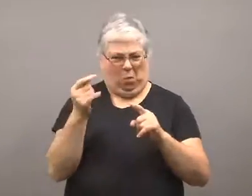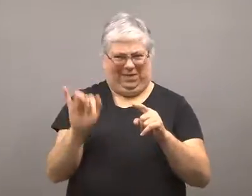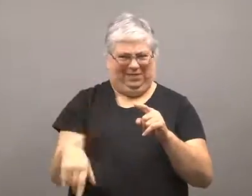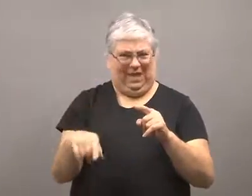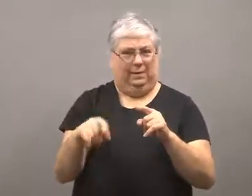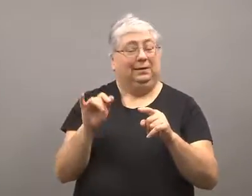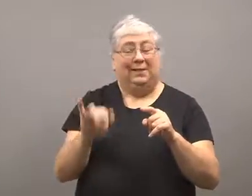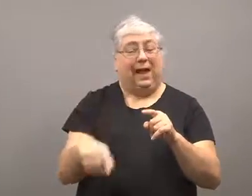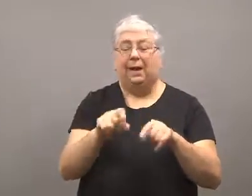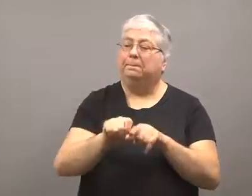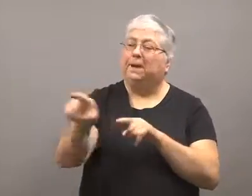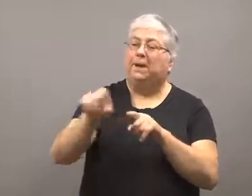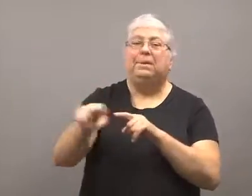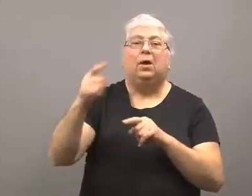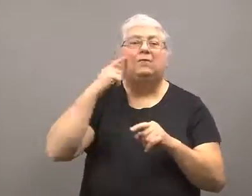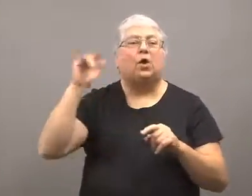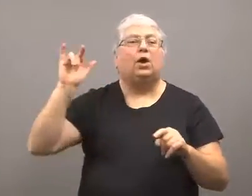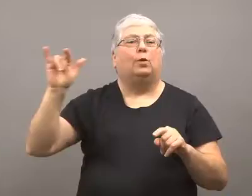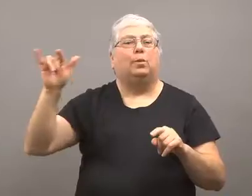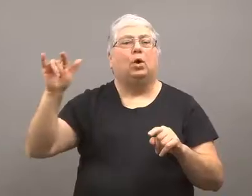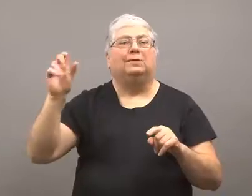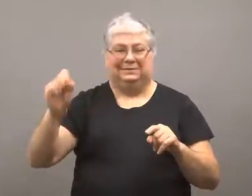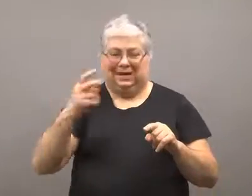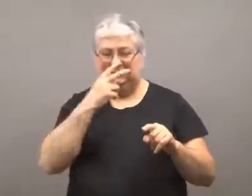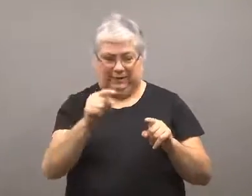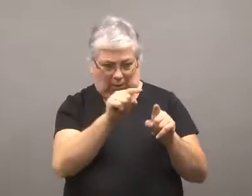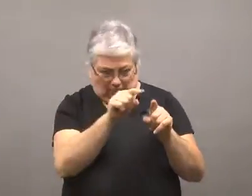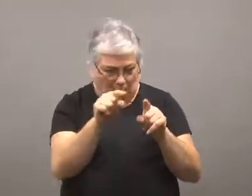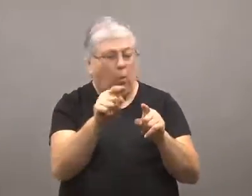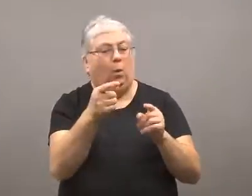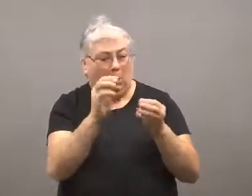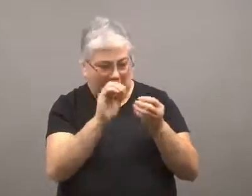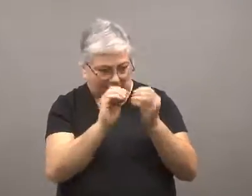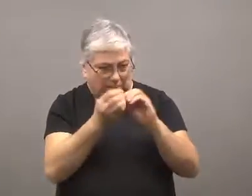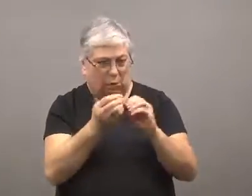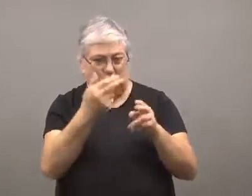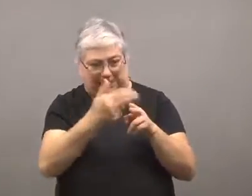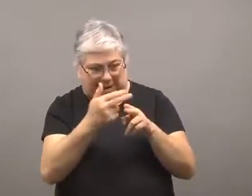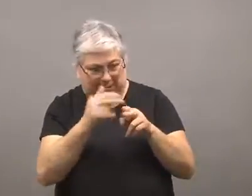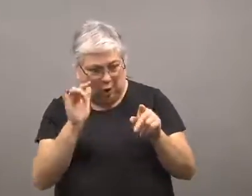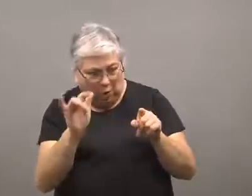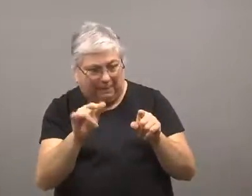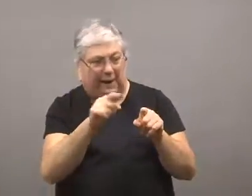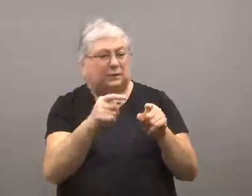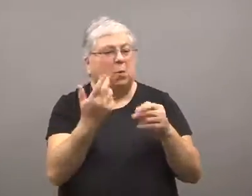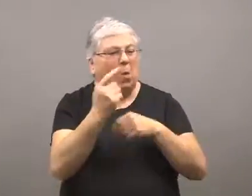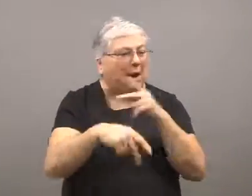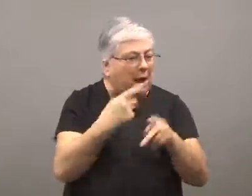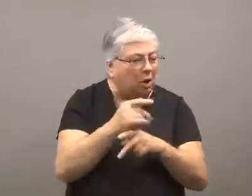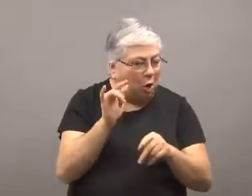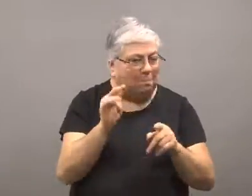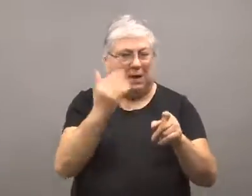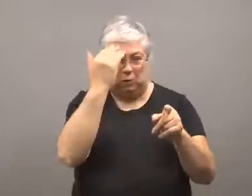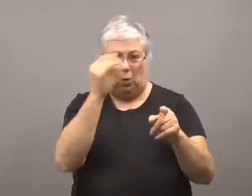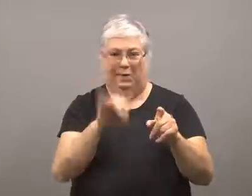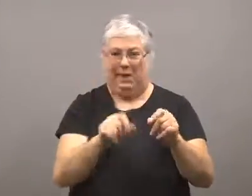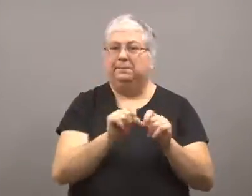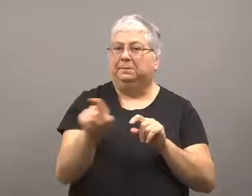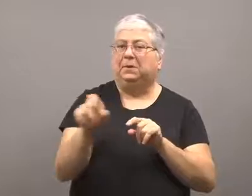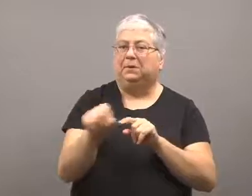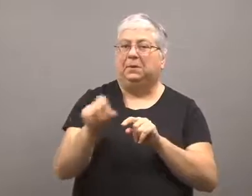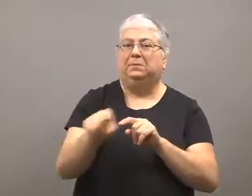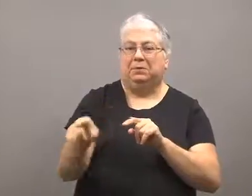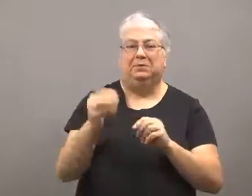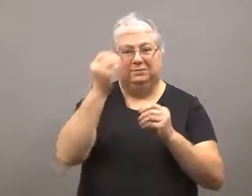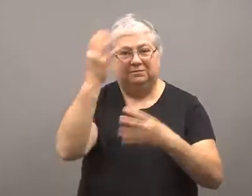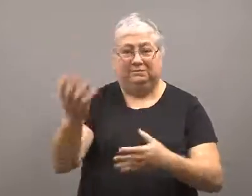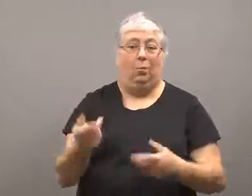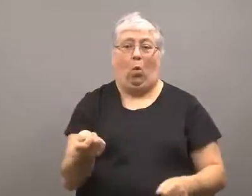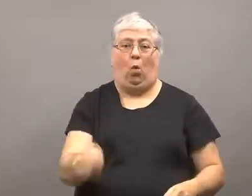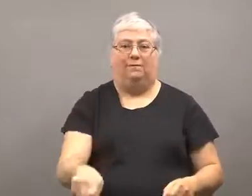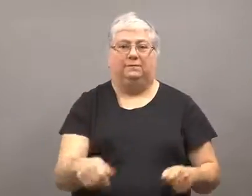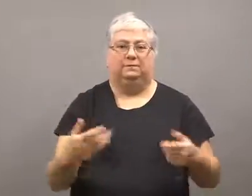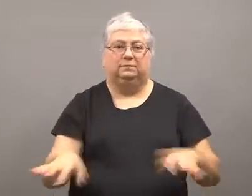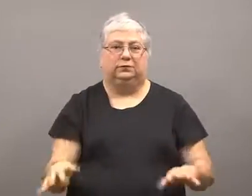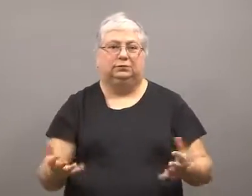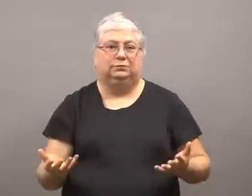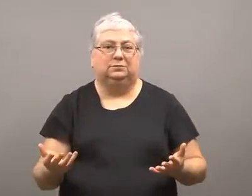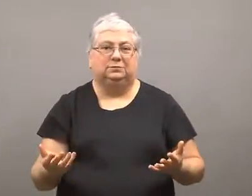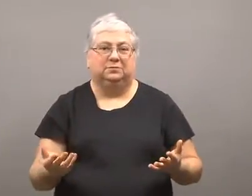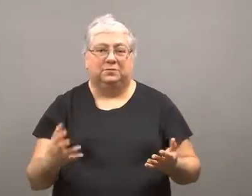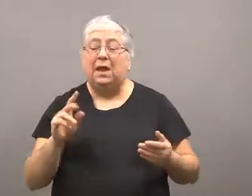The transponder transmits an aircraft's type, number, and other info to the airport.